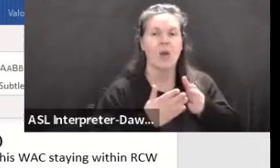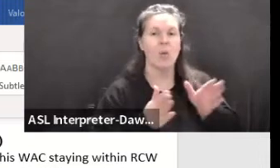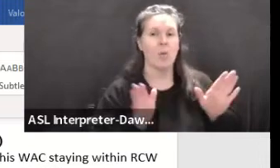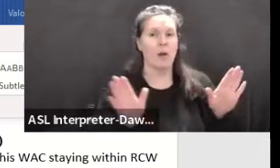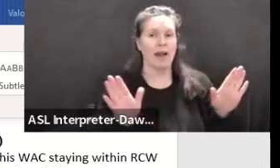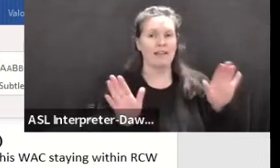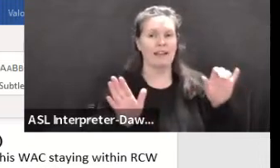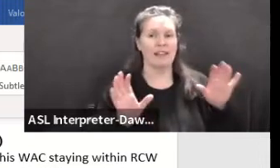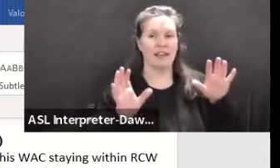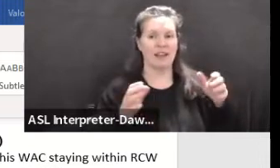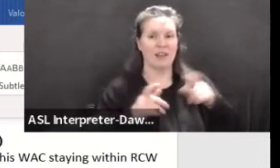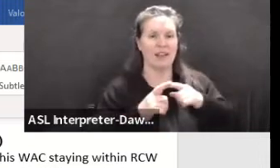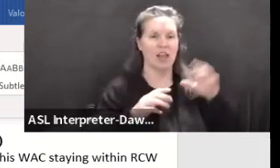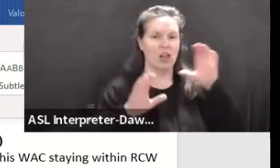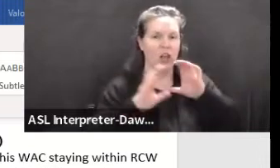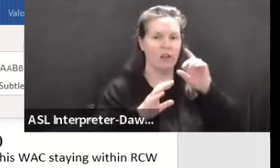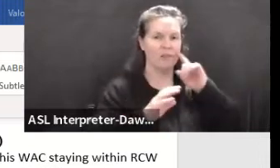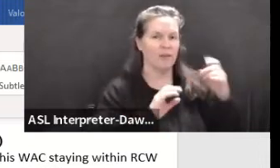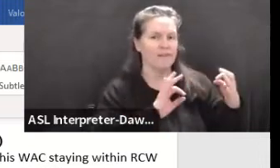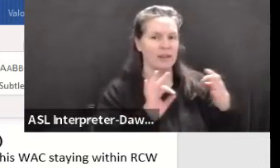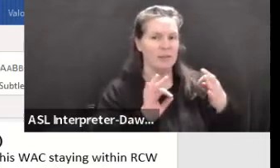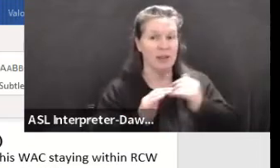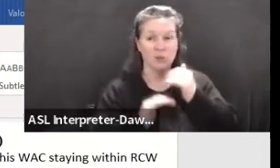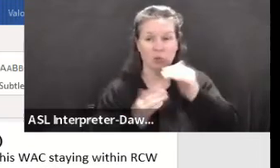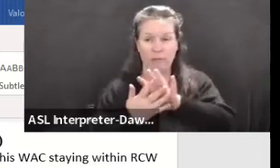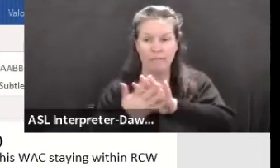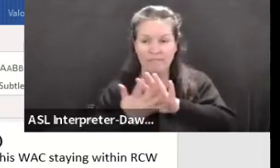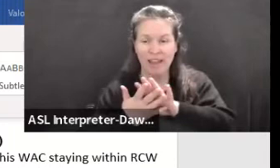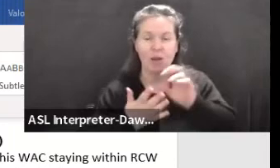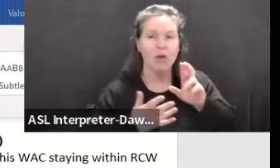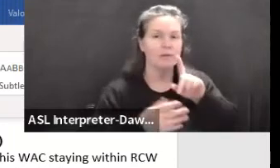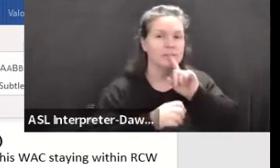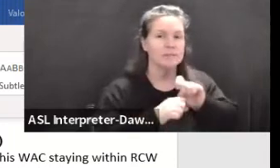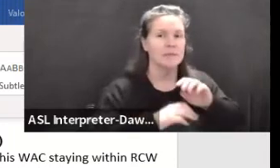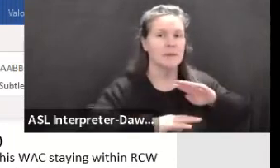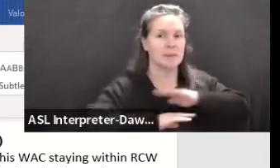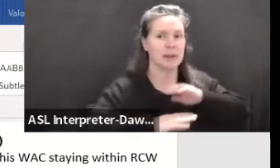and then looking for feedback, is it too vague? Does it actually meet what it needs to be?